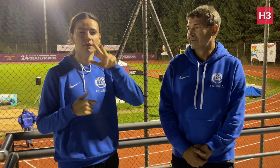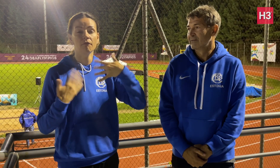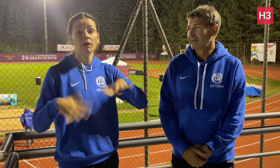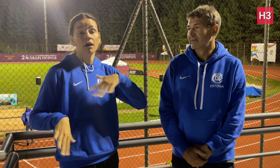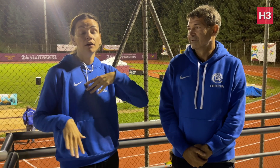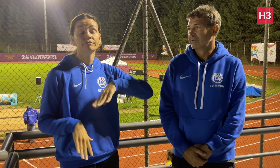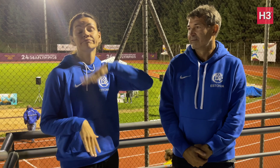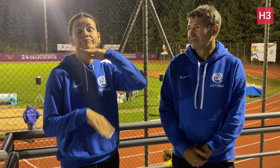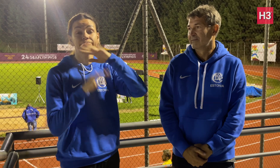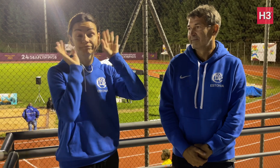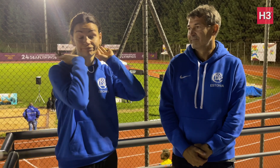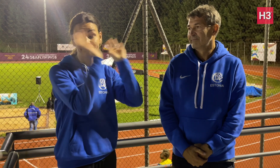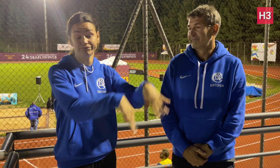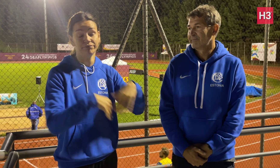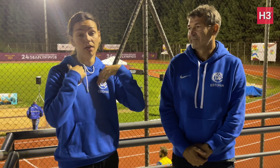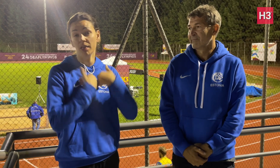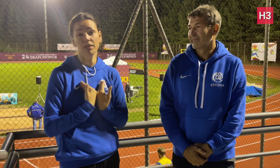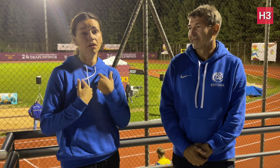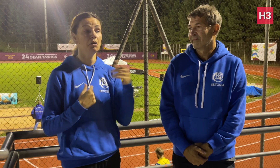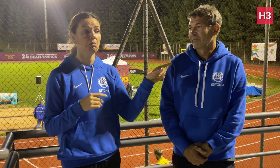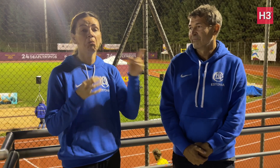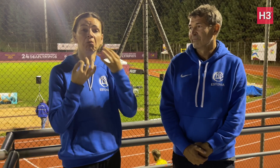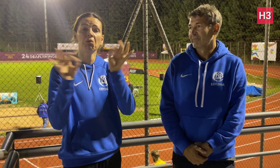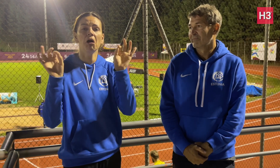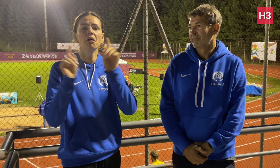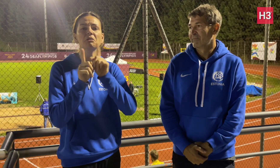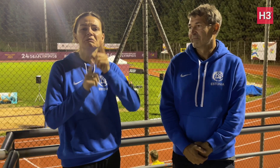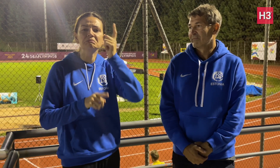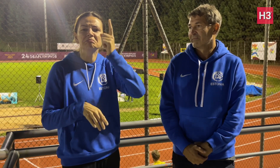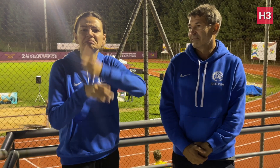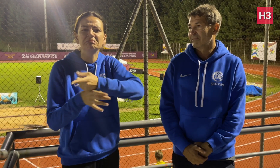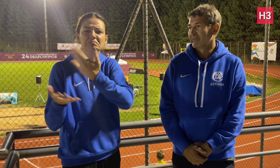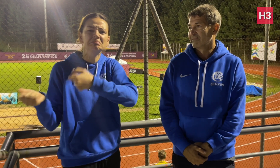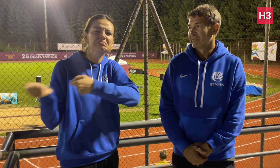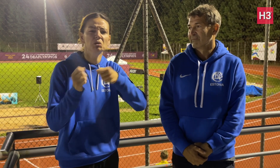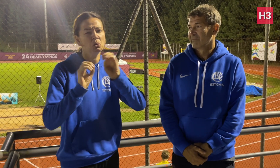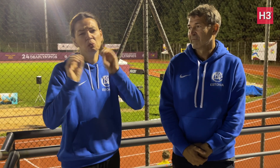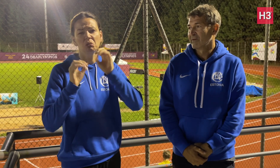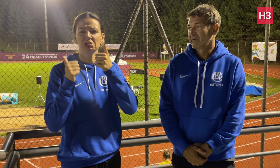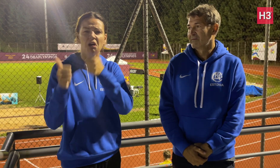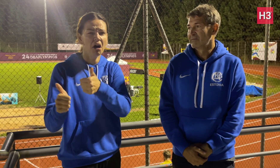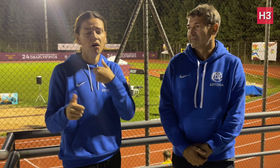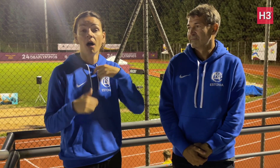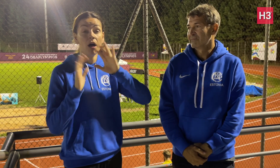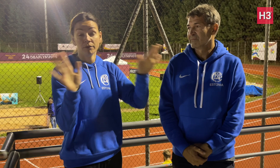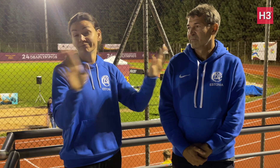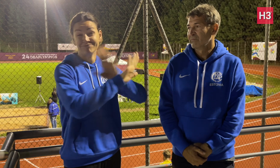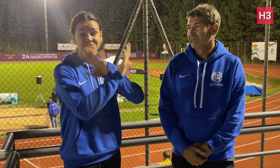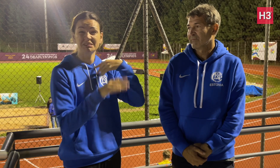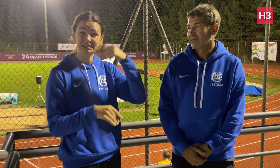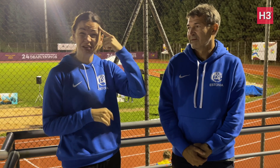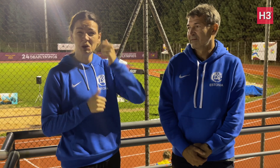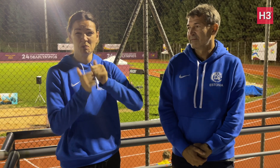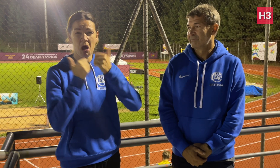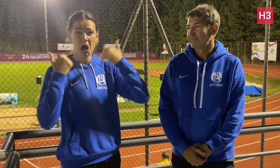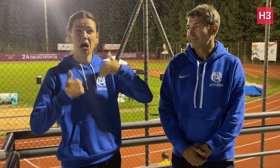but it never occurred to me to join and become an athlete until later in time. I went on my own way, enjoying my independence